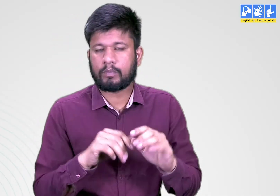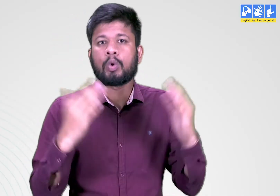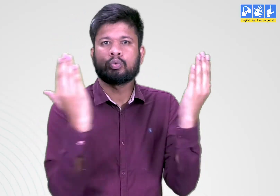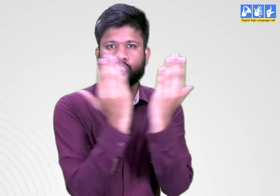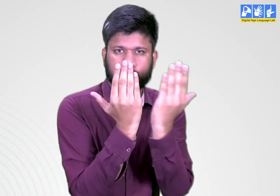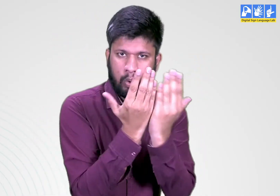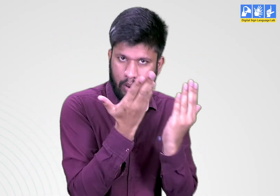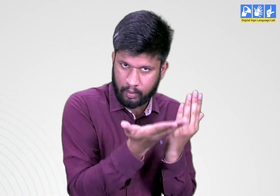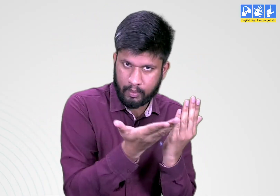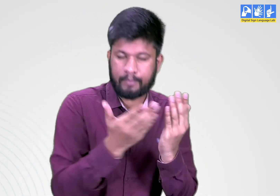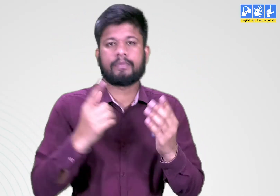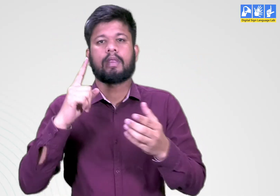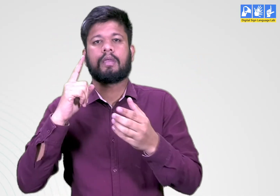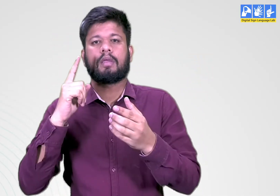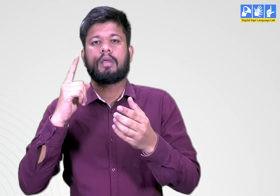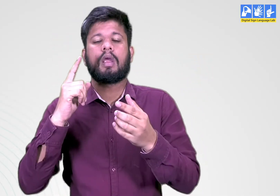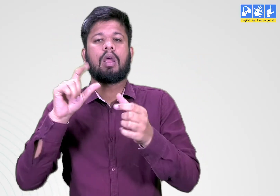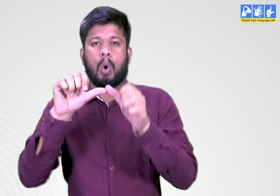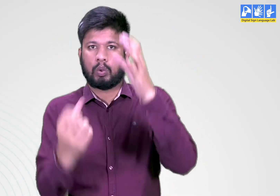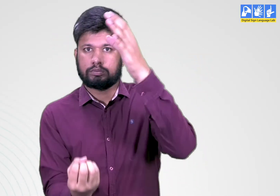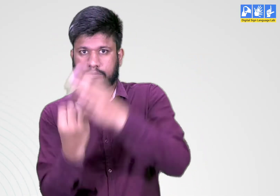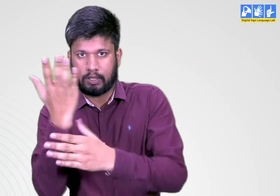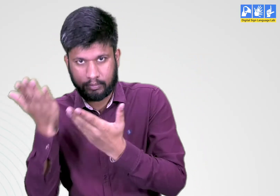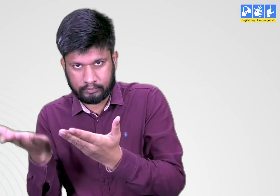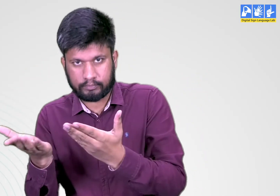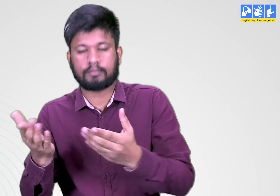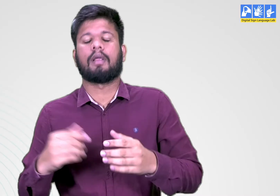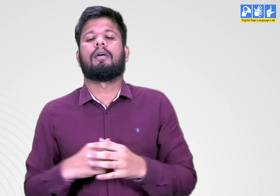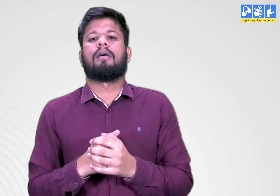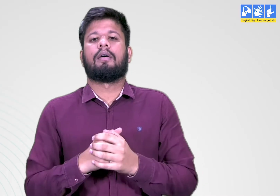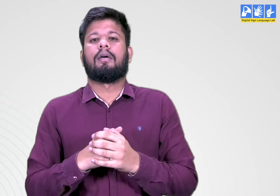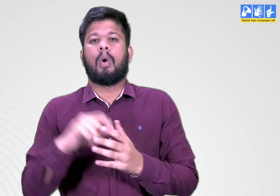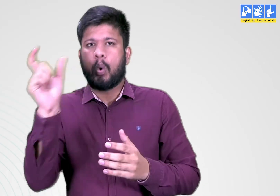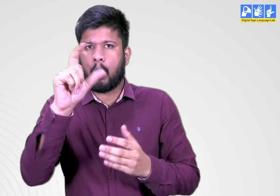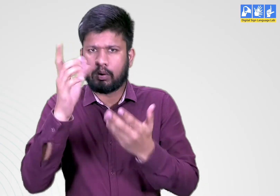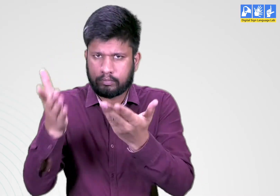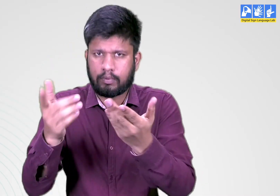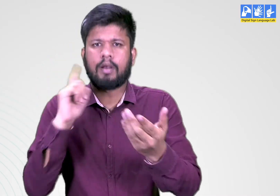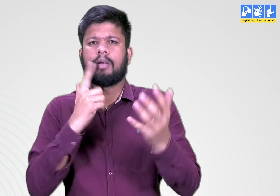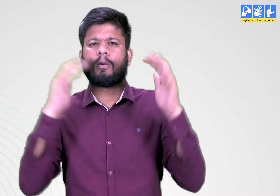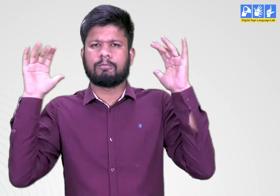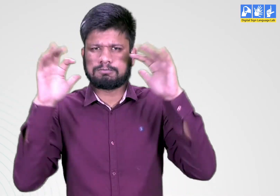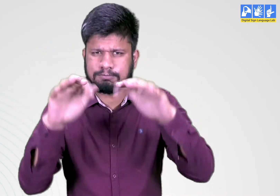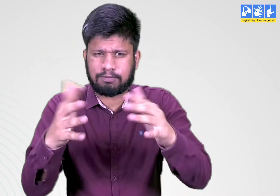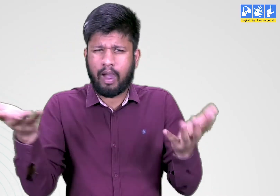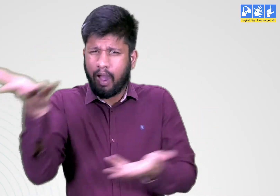When deaf people gather in any place such as schools, associations or colleges